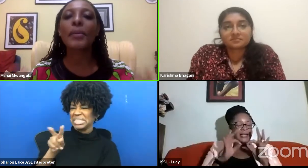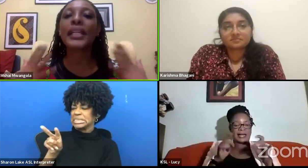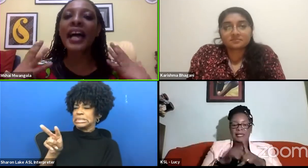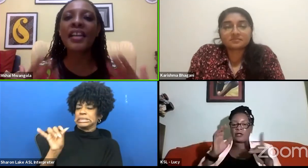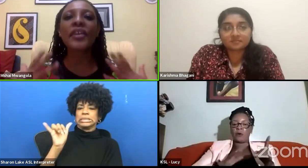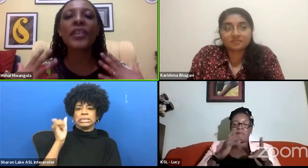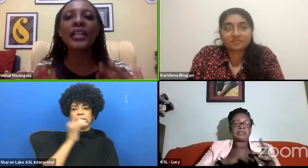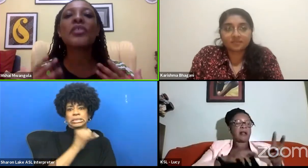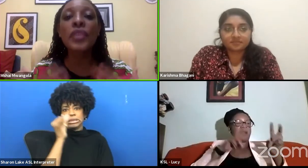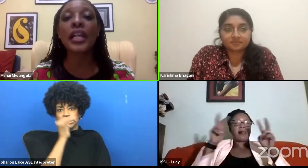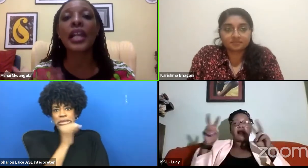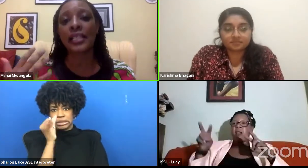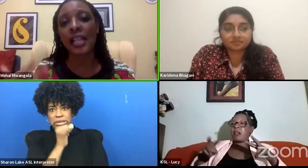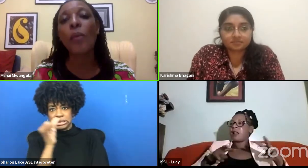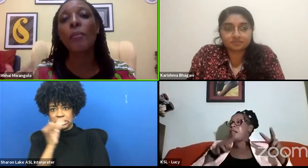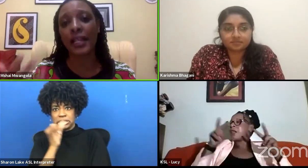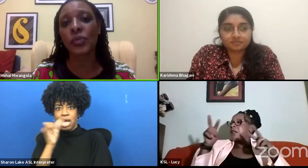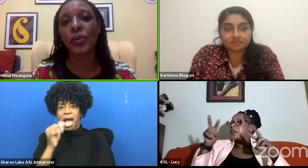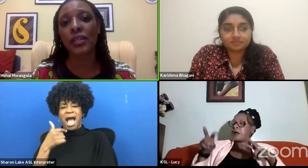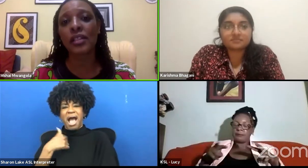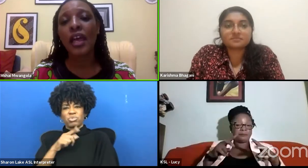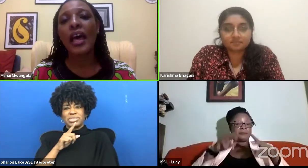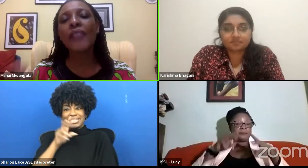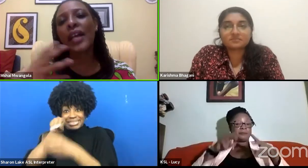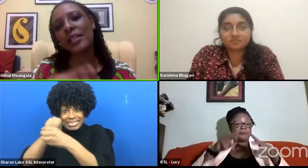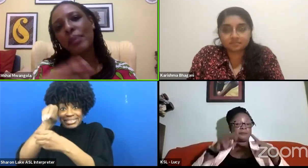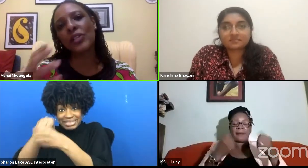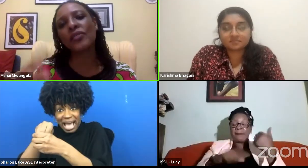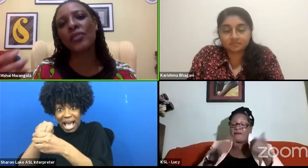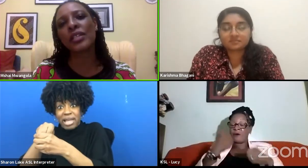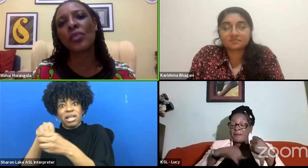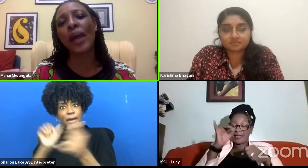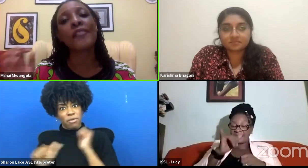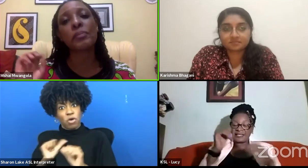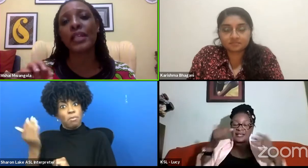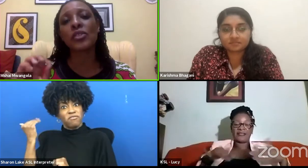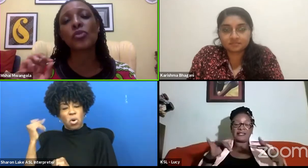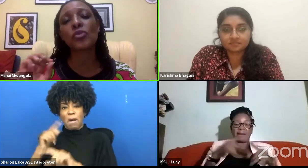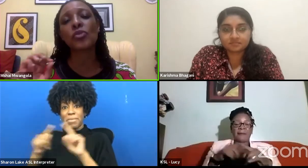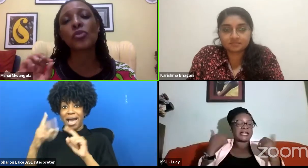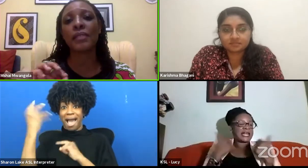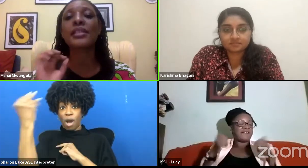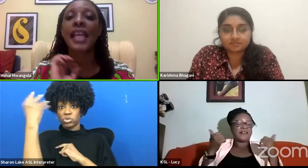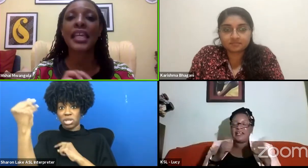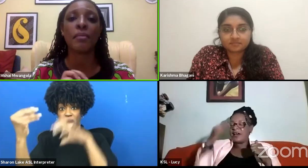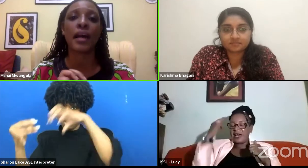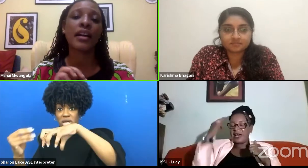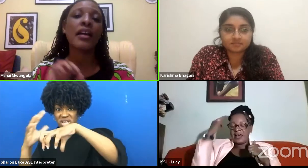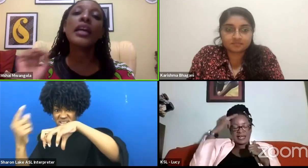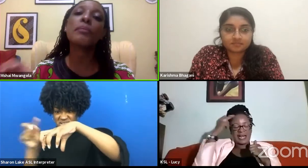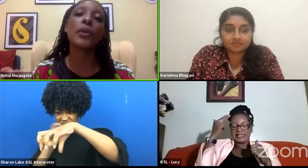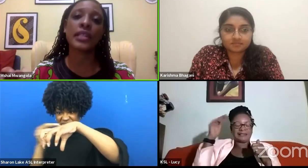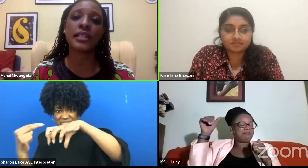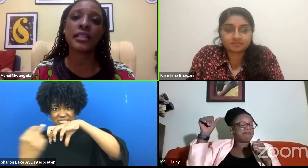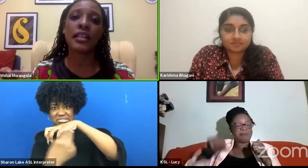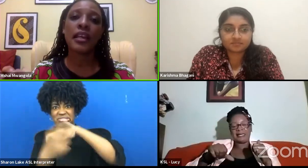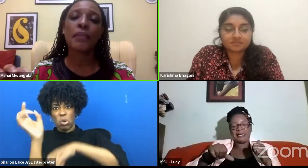but I had never really realized how bad it was. And that's part of the reason why I've spent so much time since I came back in policy